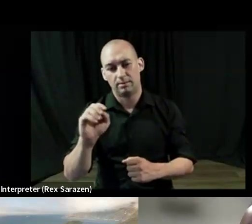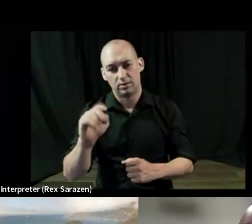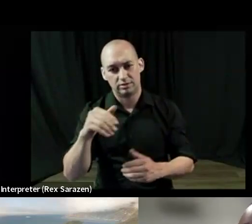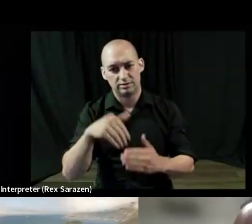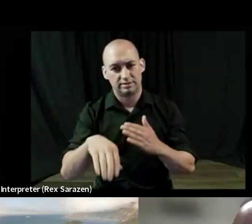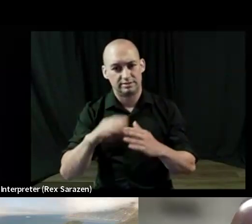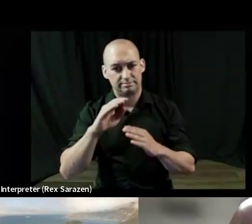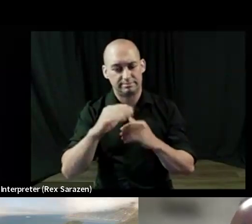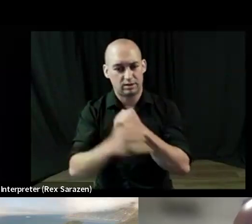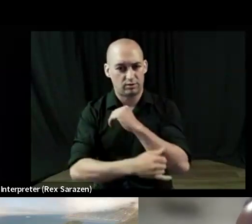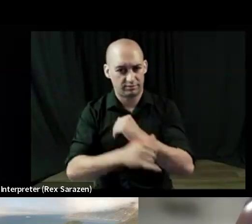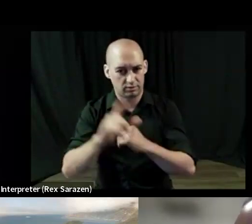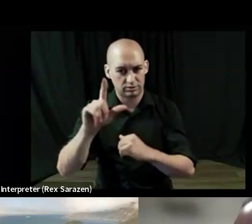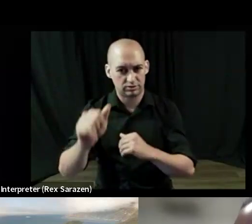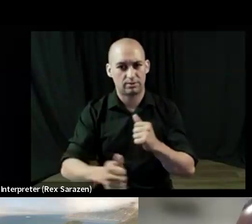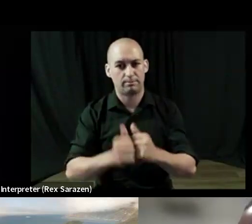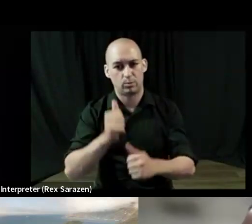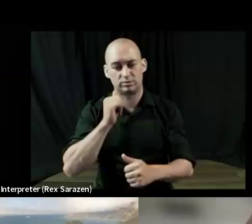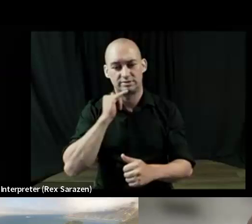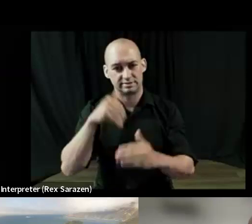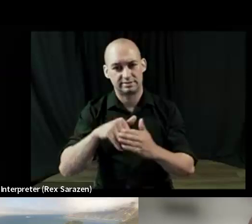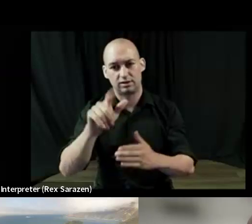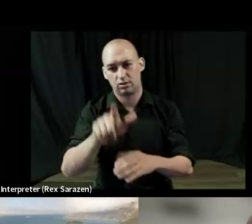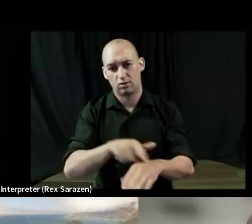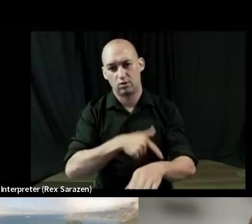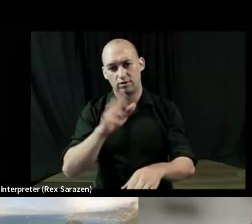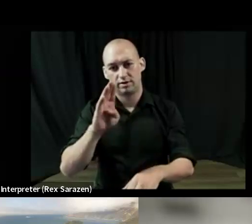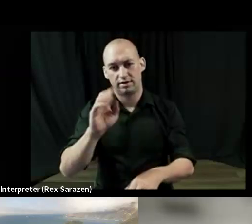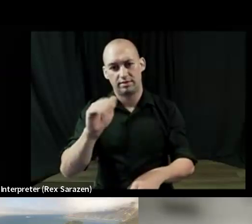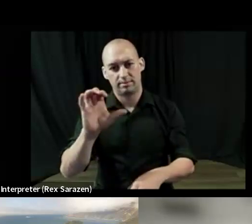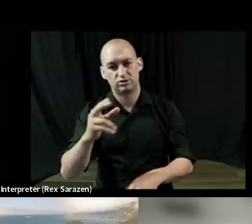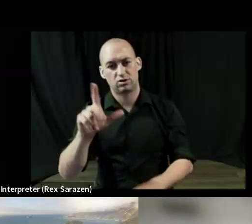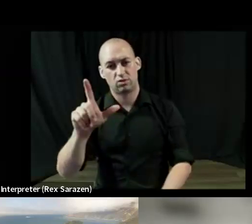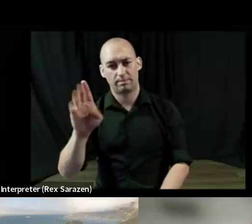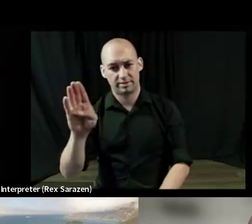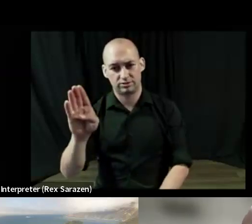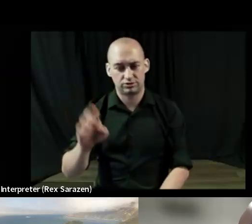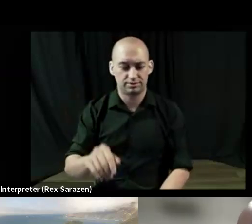them do reside within the city of Long Beach. So, although that may not have been a primary language